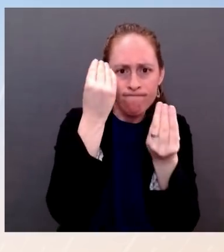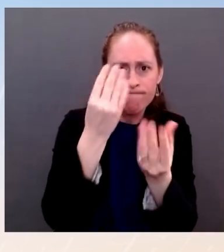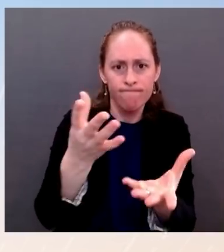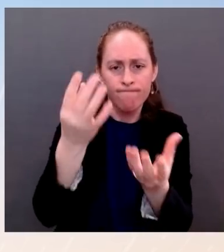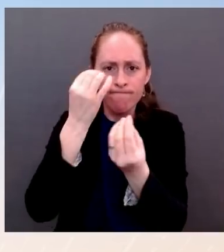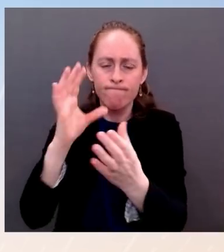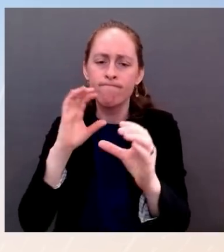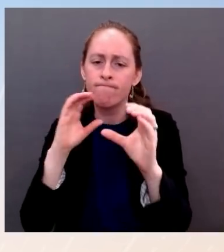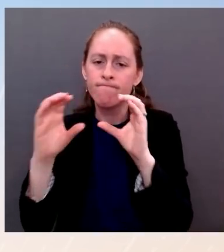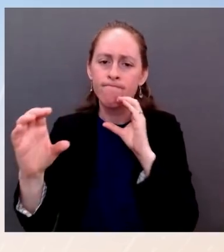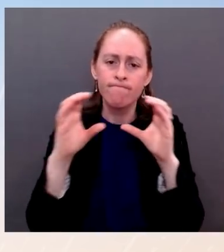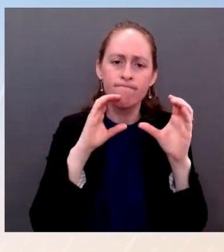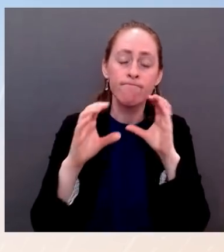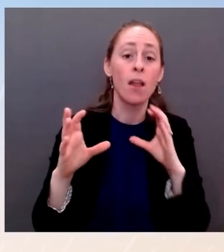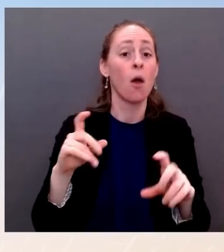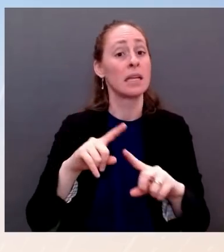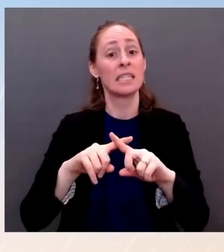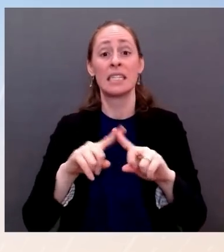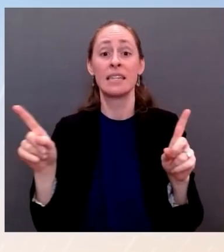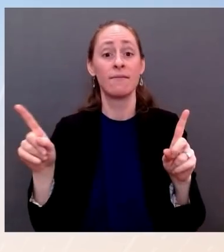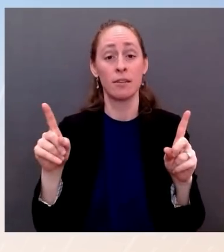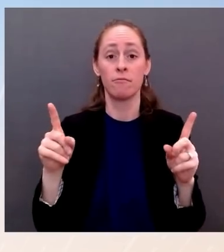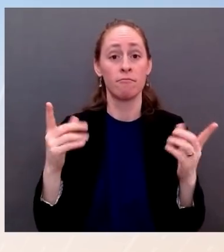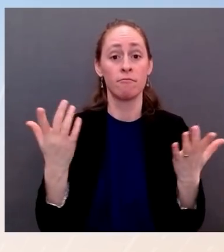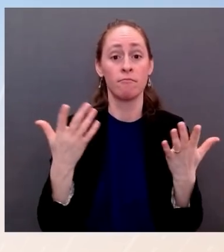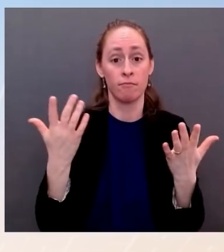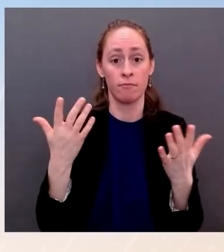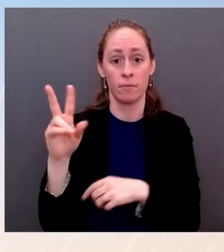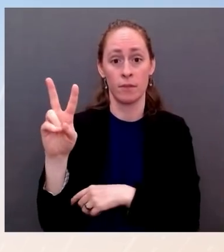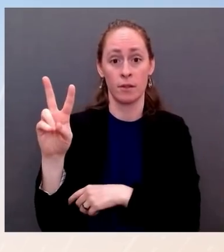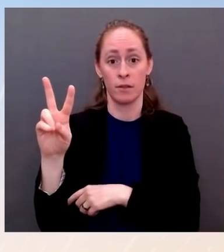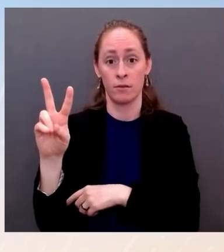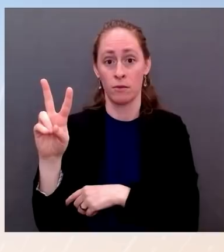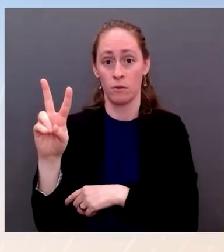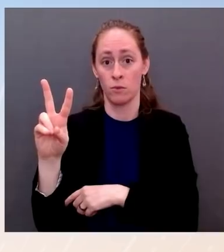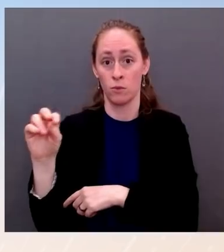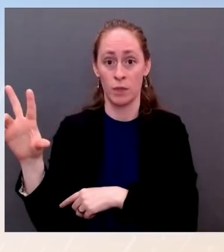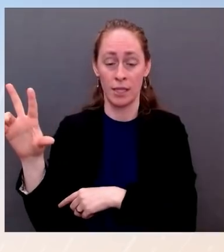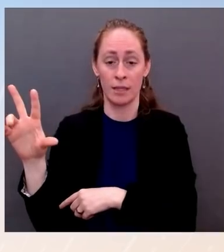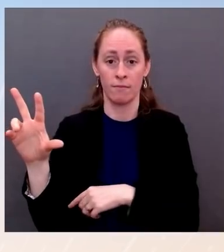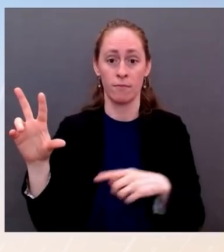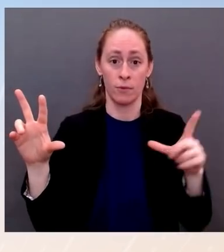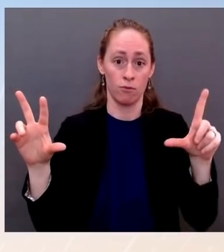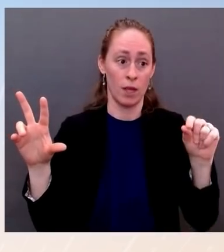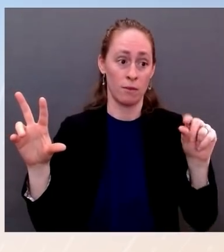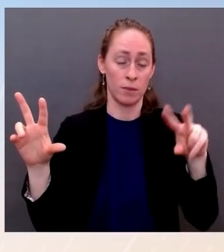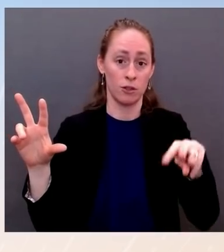and what's happening in 2022, and that is -- in that case, it was information about intentions,